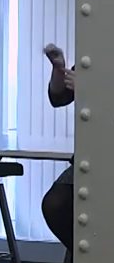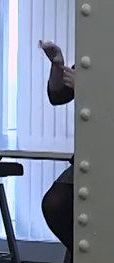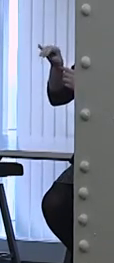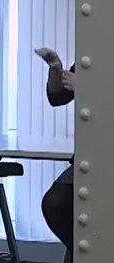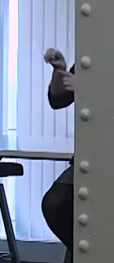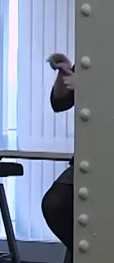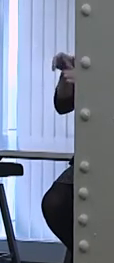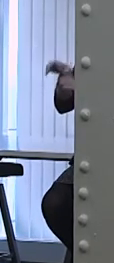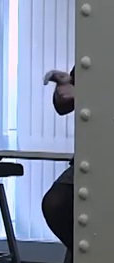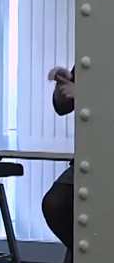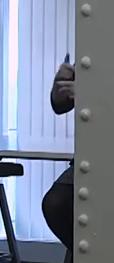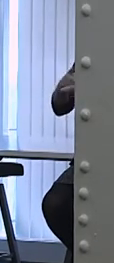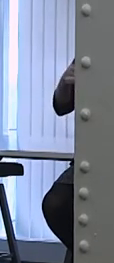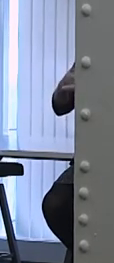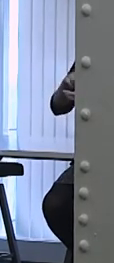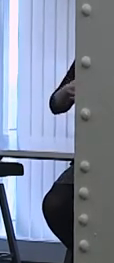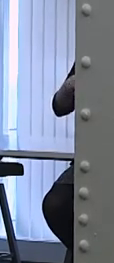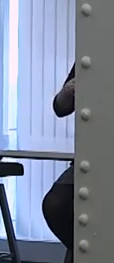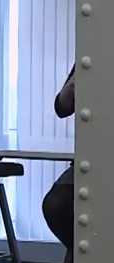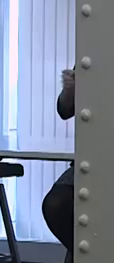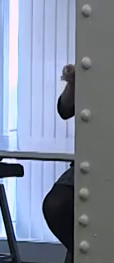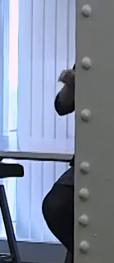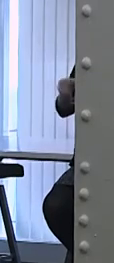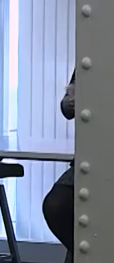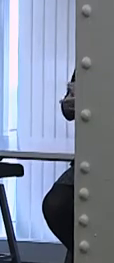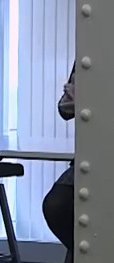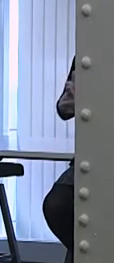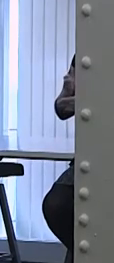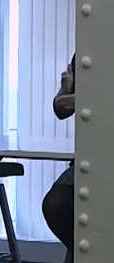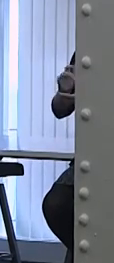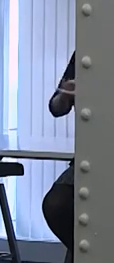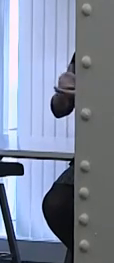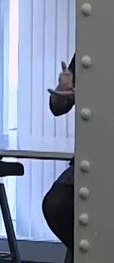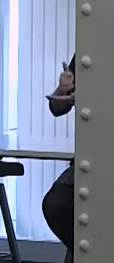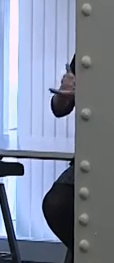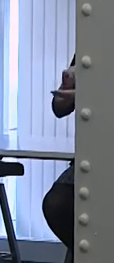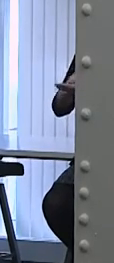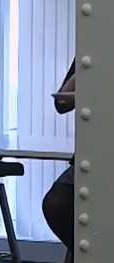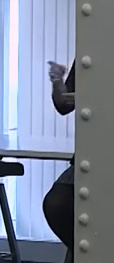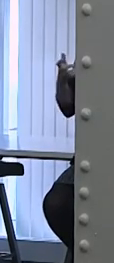is being forced through care that you don't want. But I take a more expansive definition